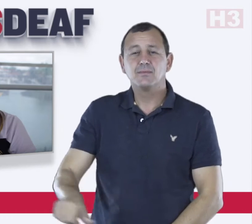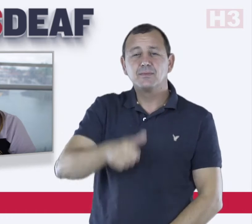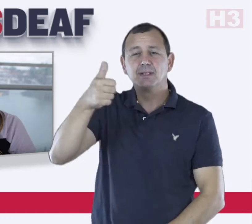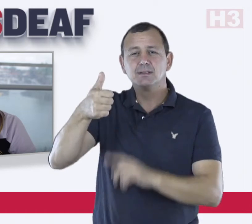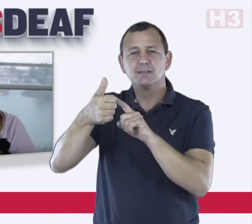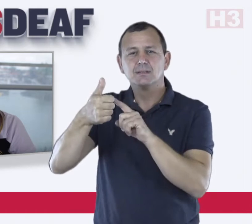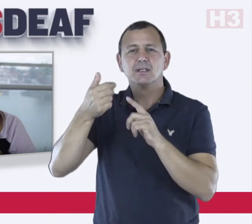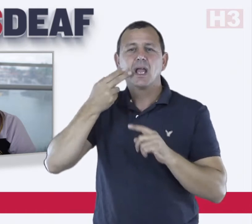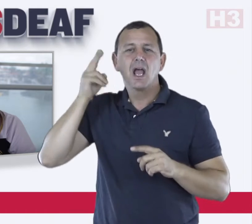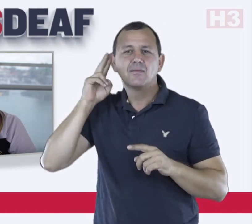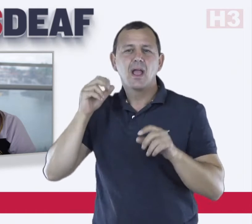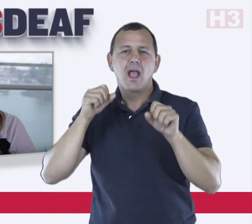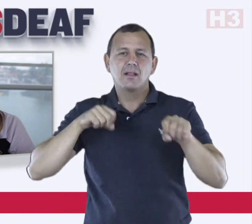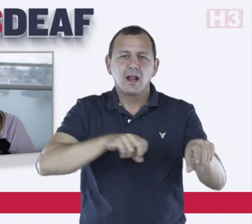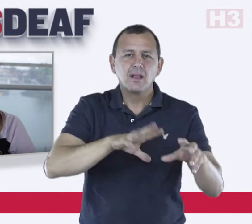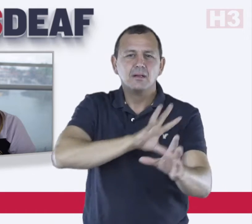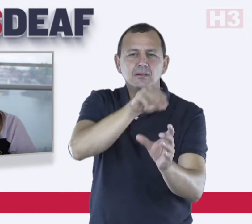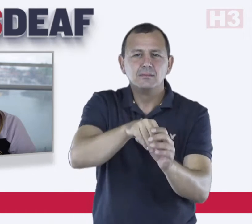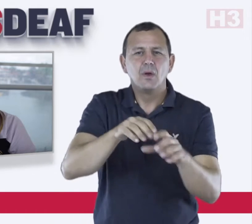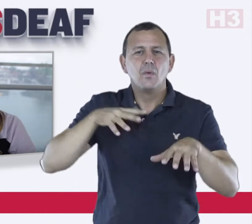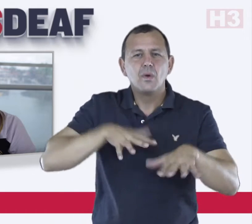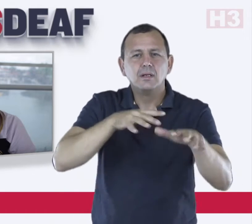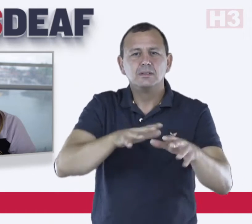was the first deaf athlete to play